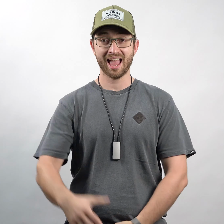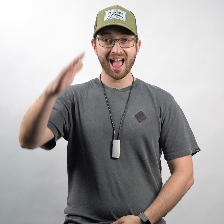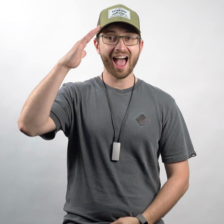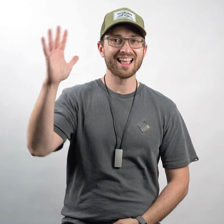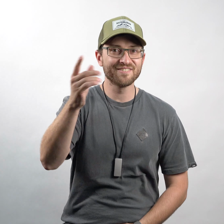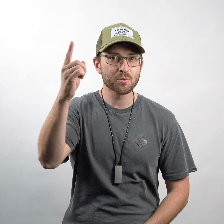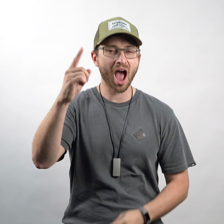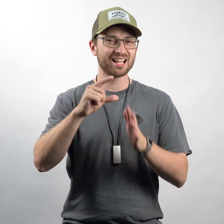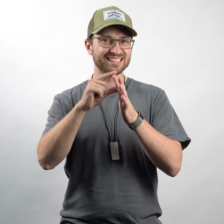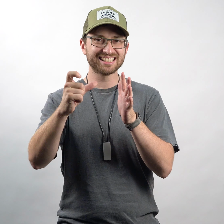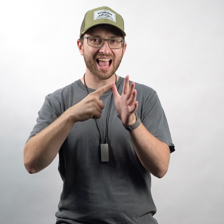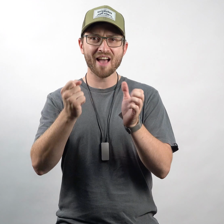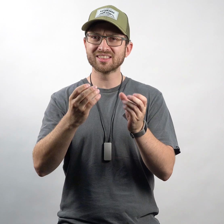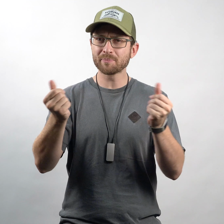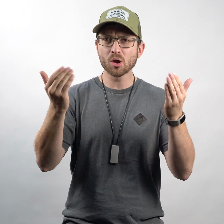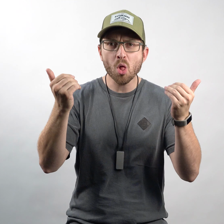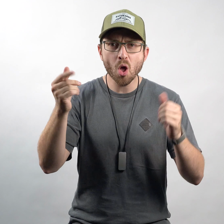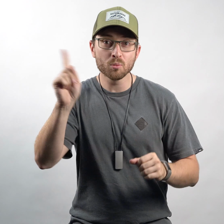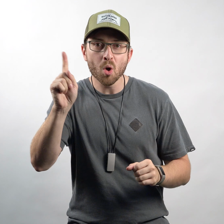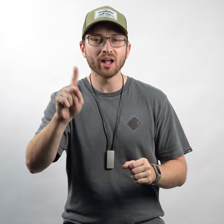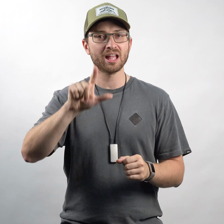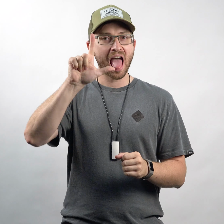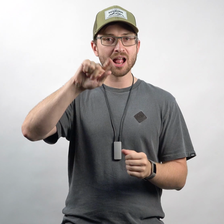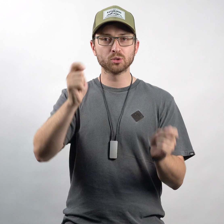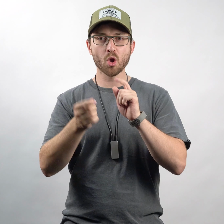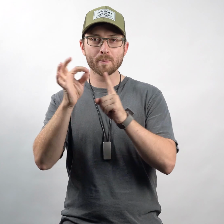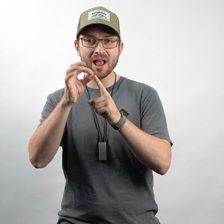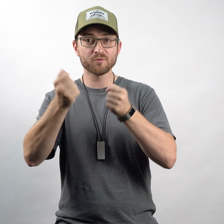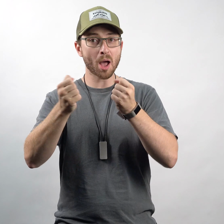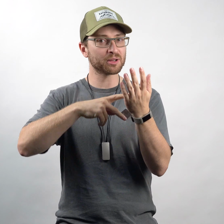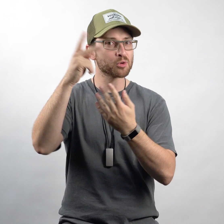Hi everyone, DCA has a cool L to P Drivers program for you.